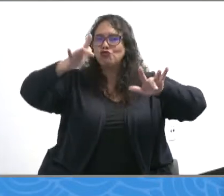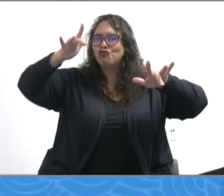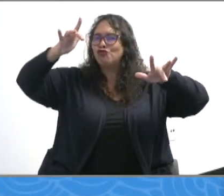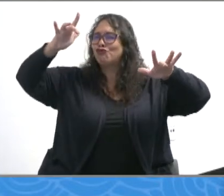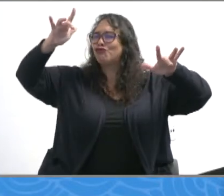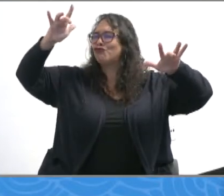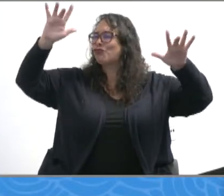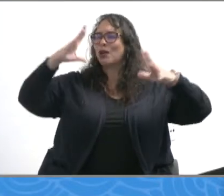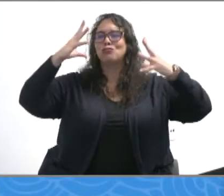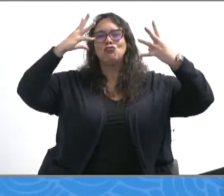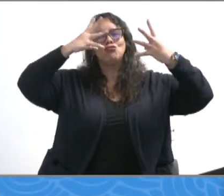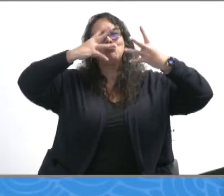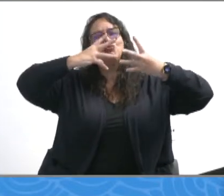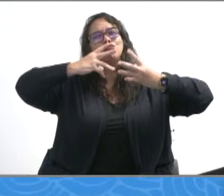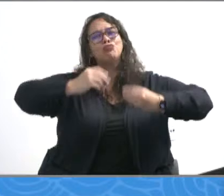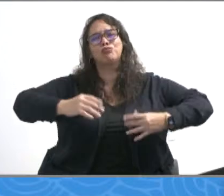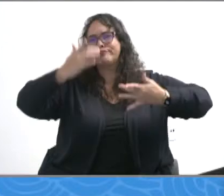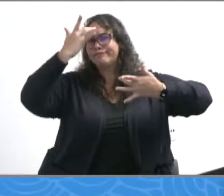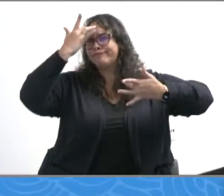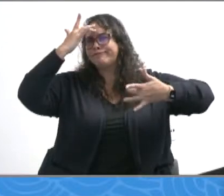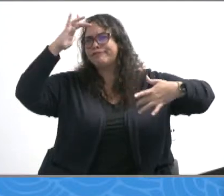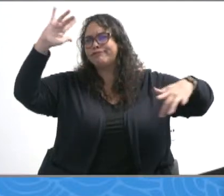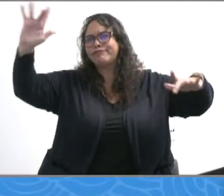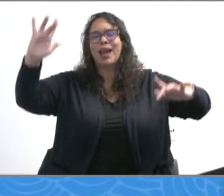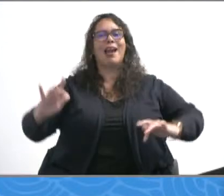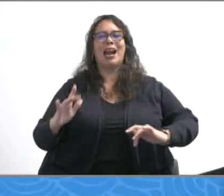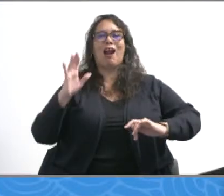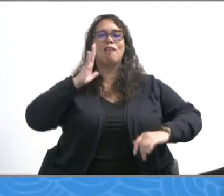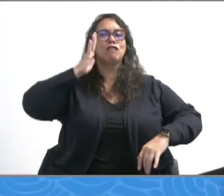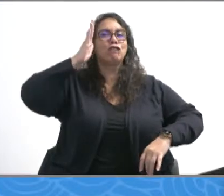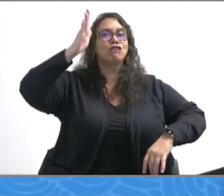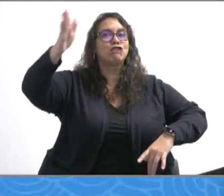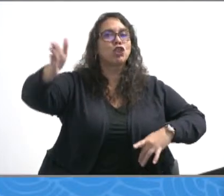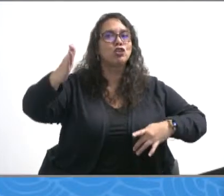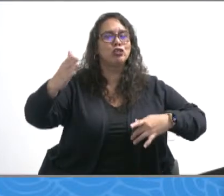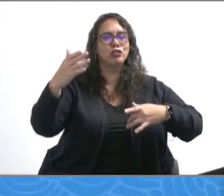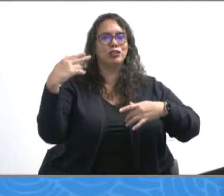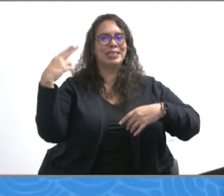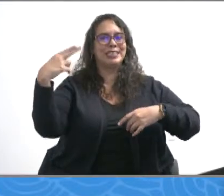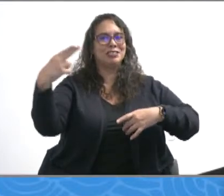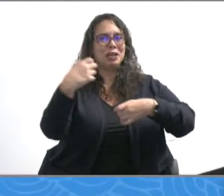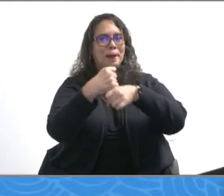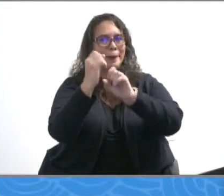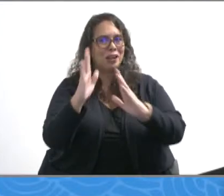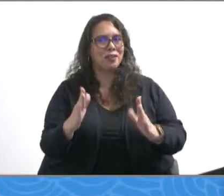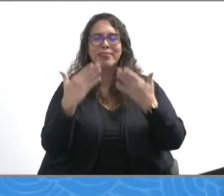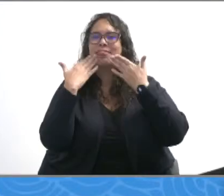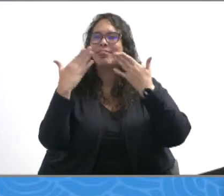on the beauty and brilliance of our future history makers. Thank you for your support.